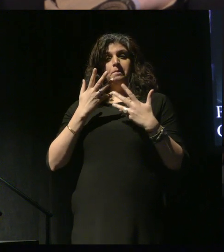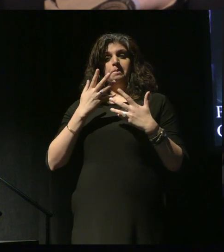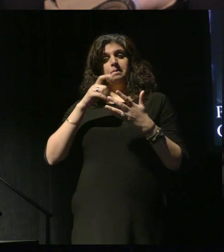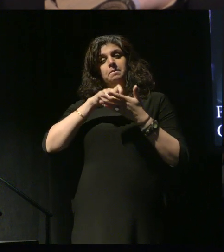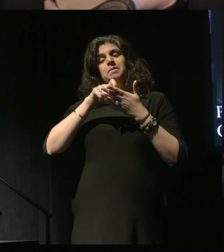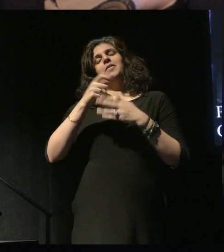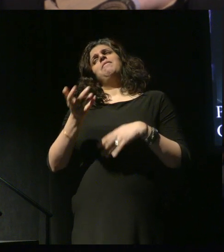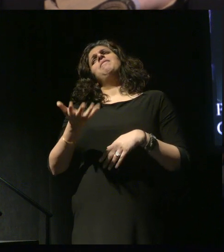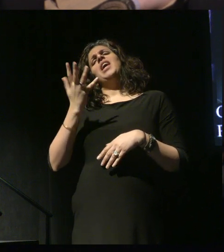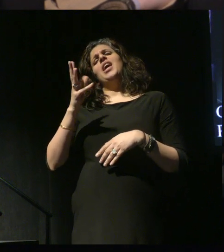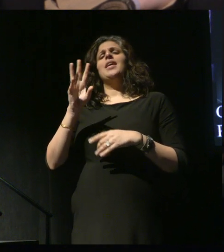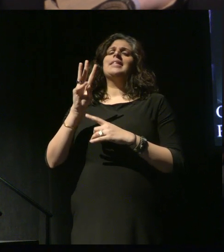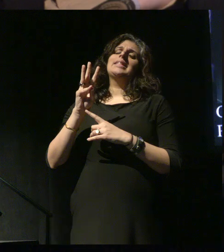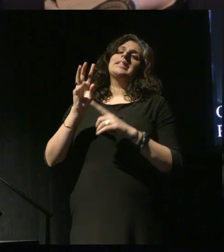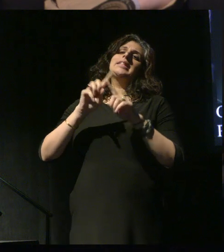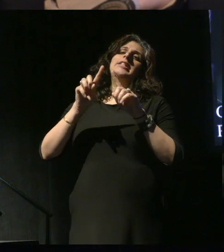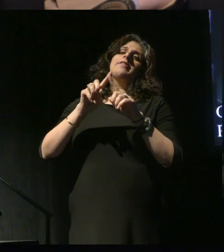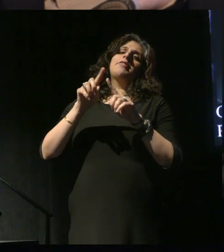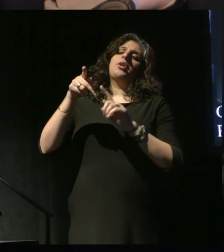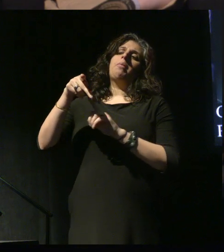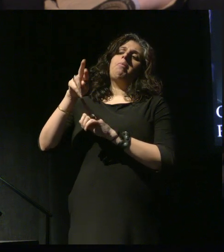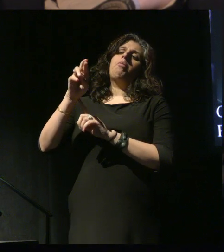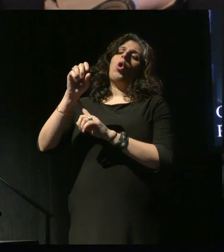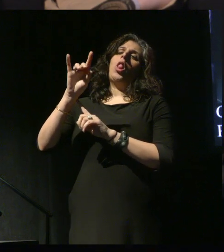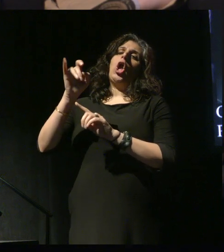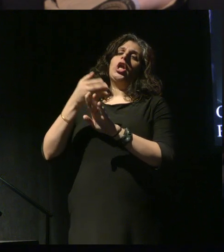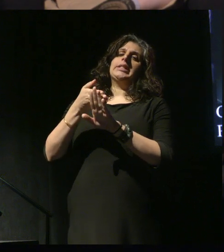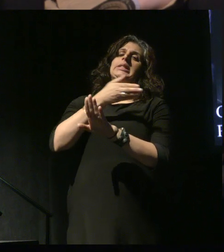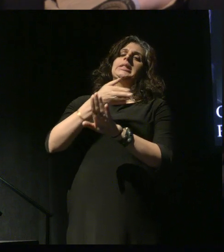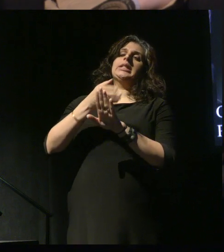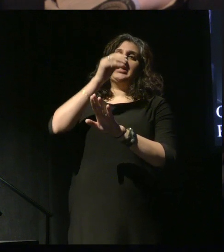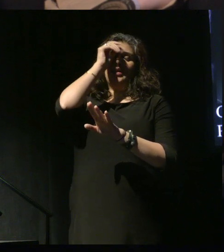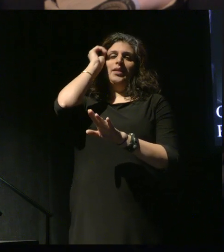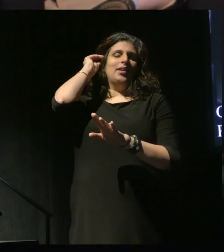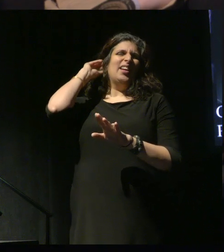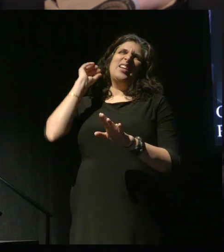or six different prologues for it. And it just like didn't feel right.